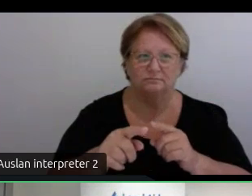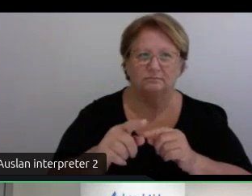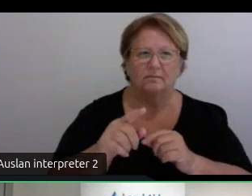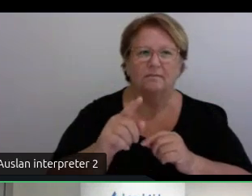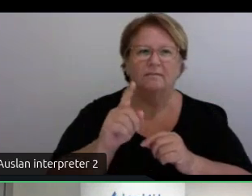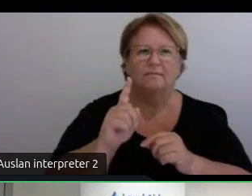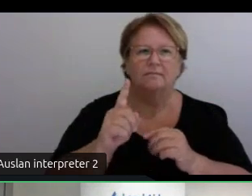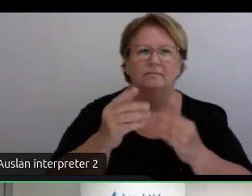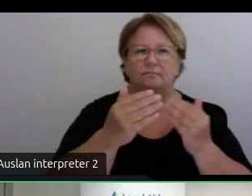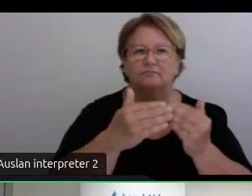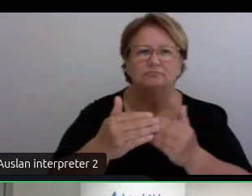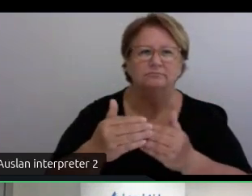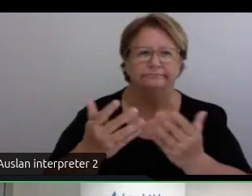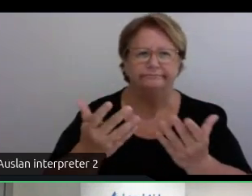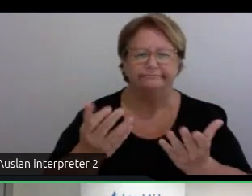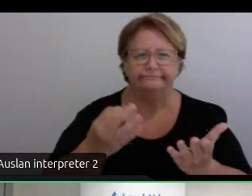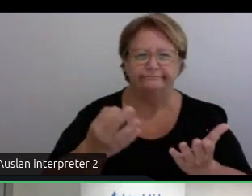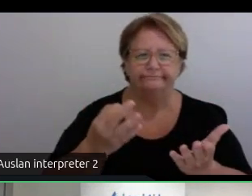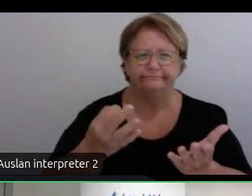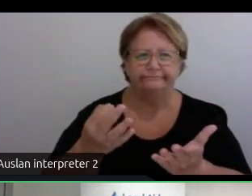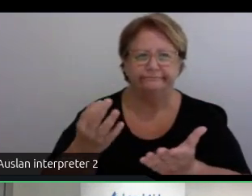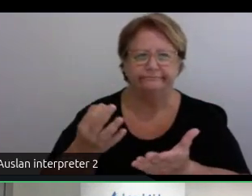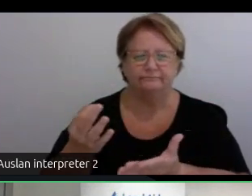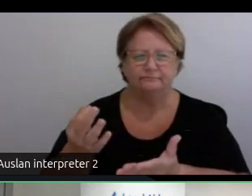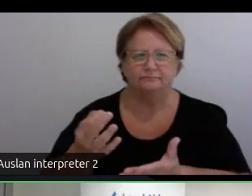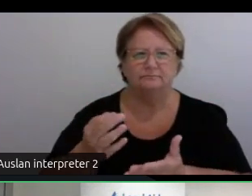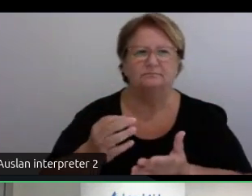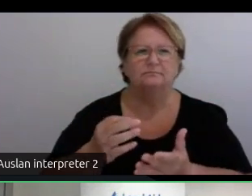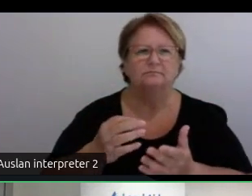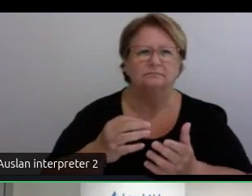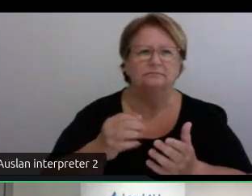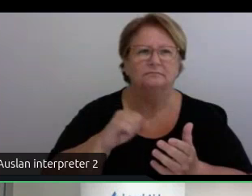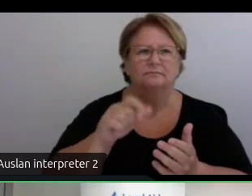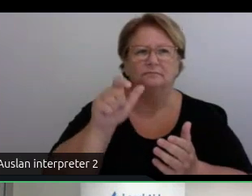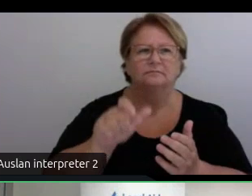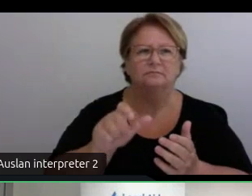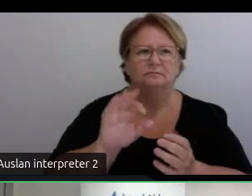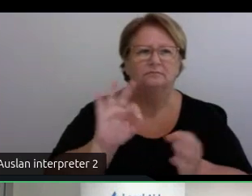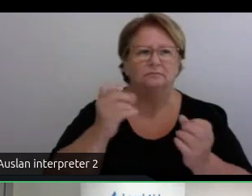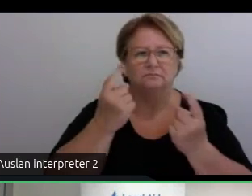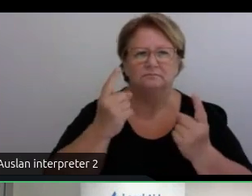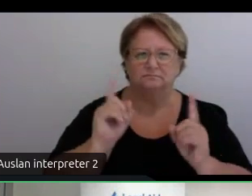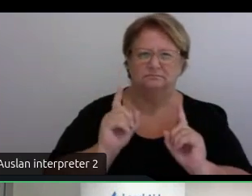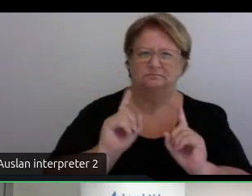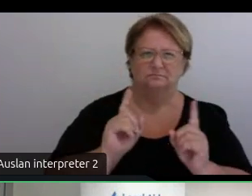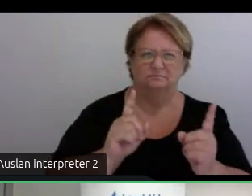but the repairs aren't done and the repairs are dragging on. And our client doesn't understand